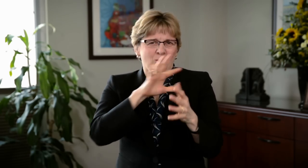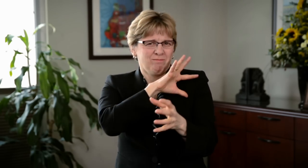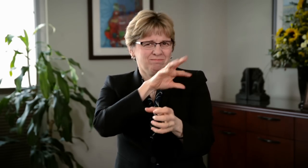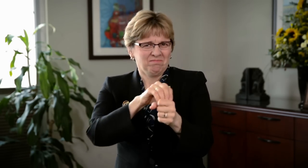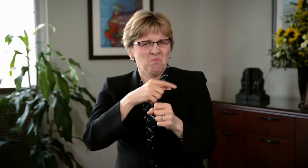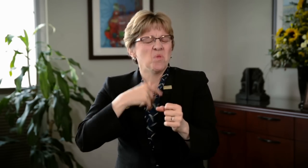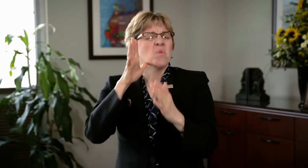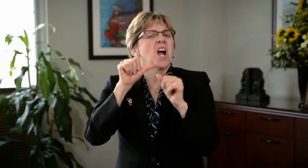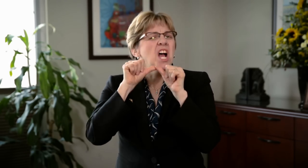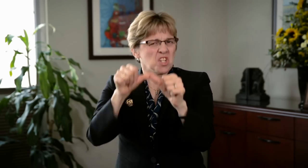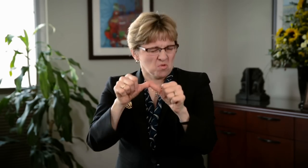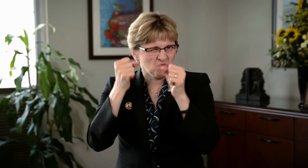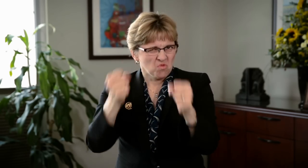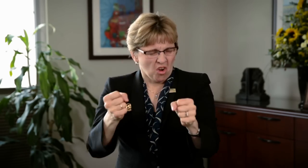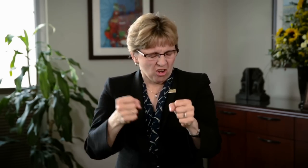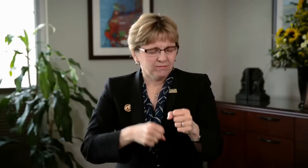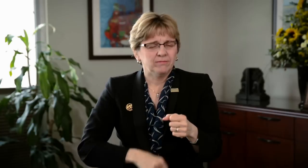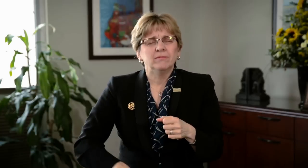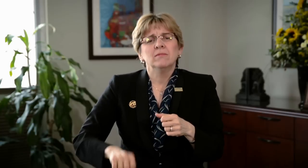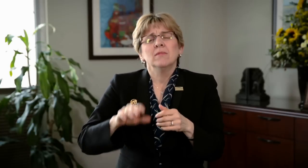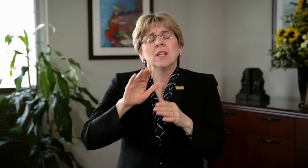We'll continue to be strong in those fields.